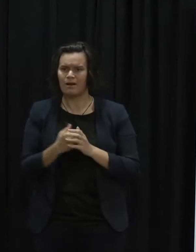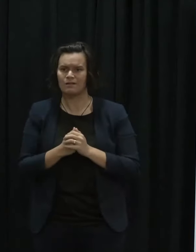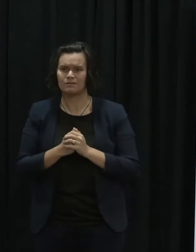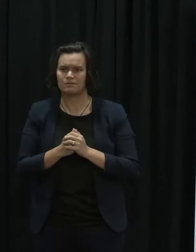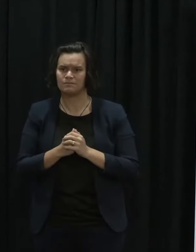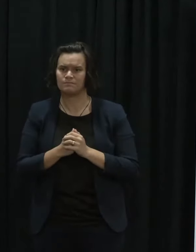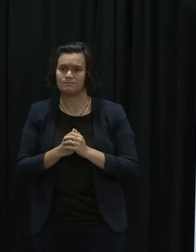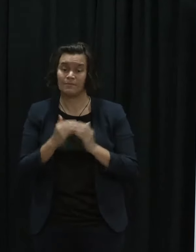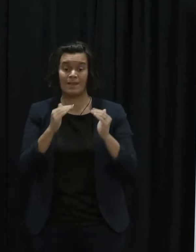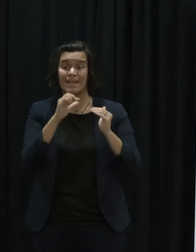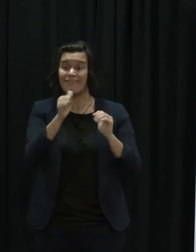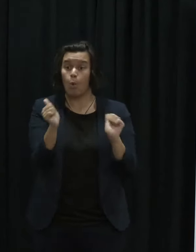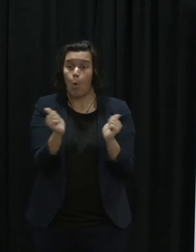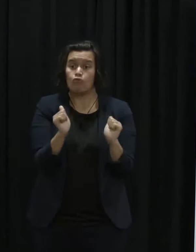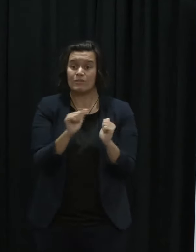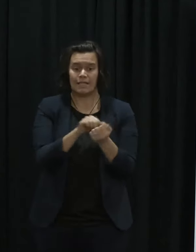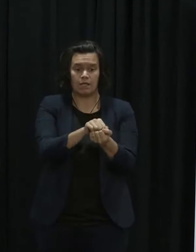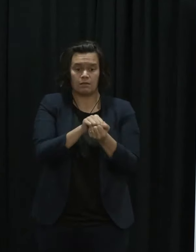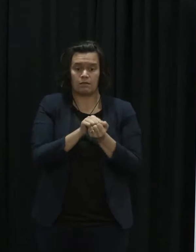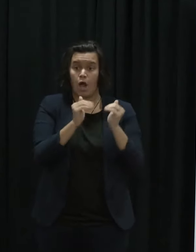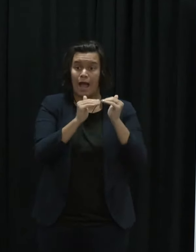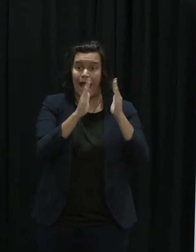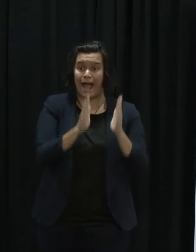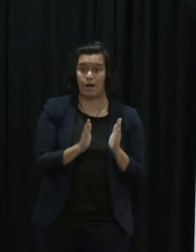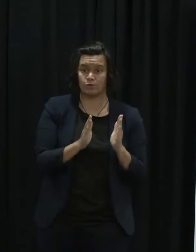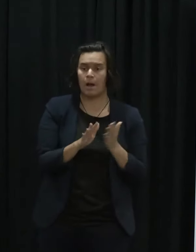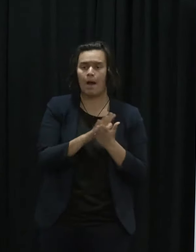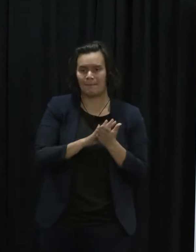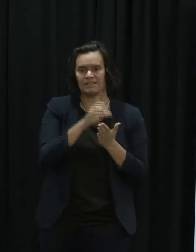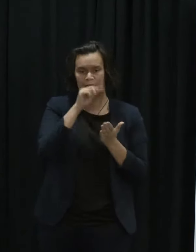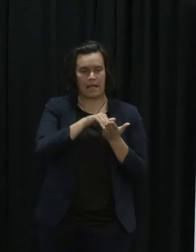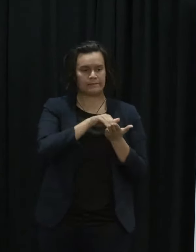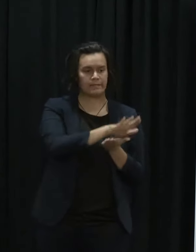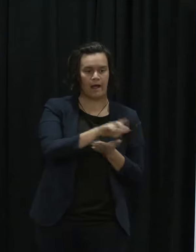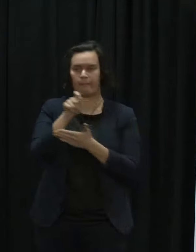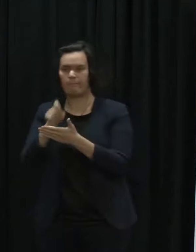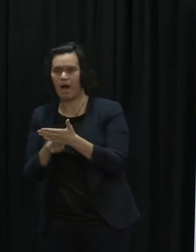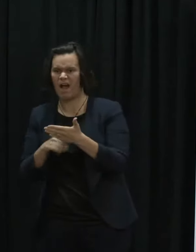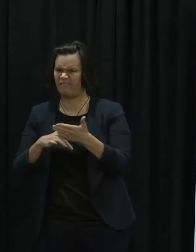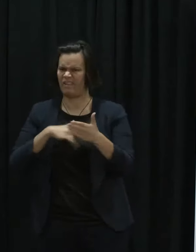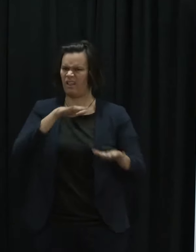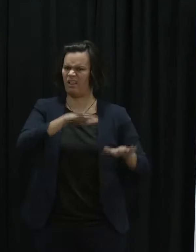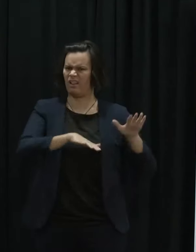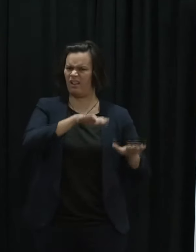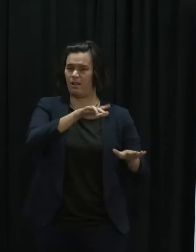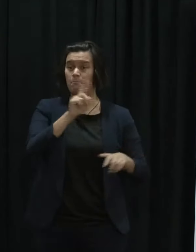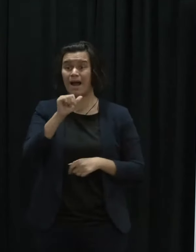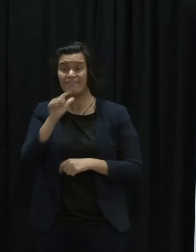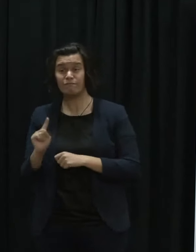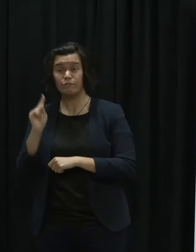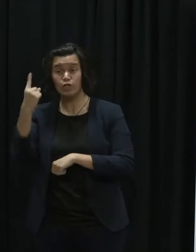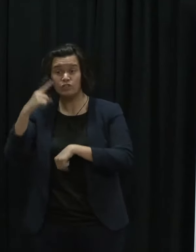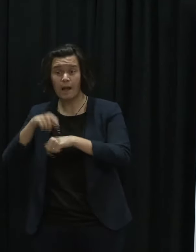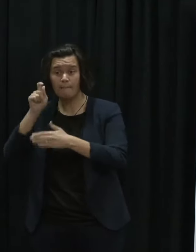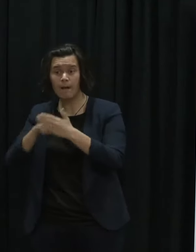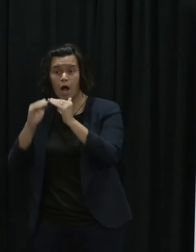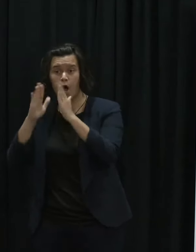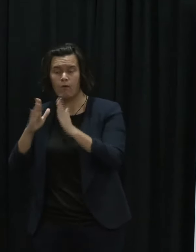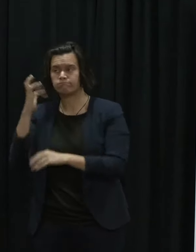dramatic increases in prices. Home owners are buying in the